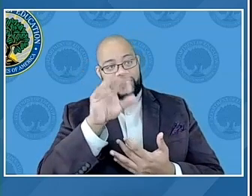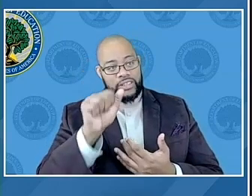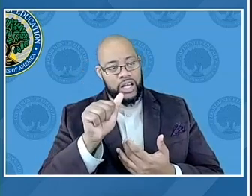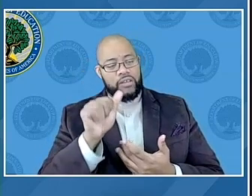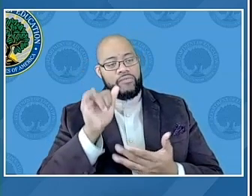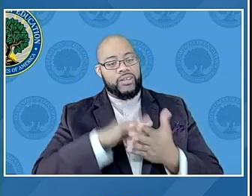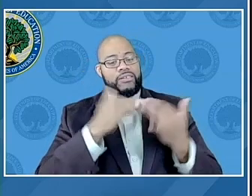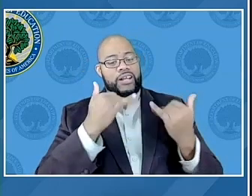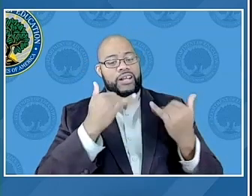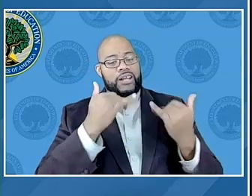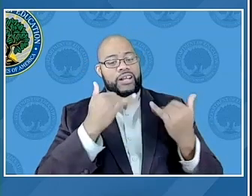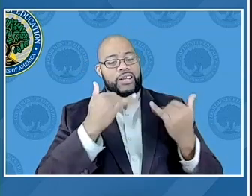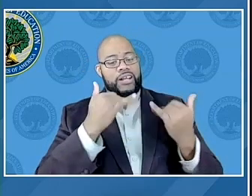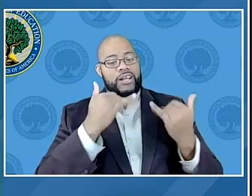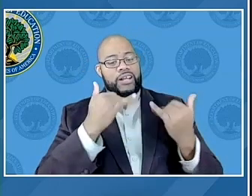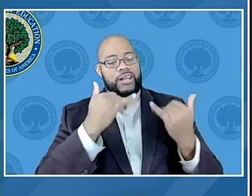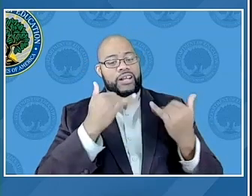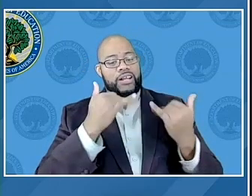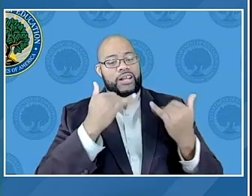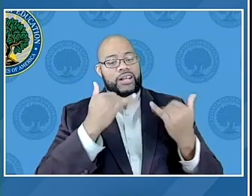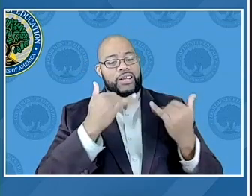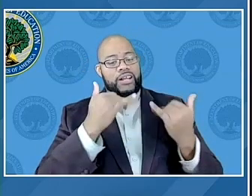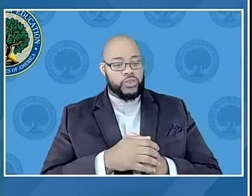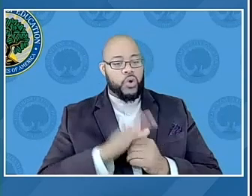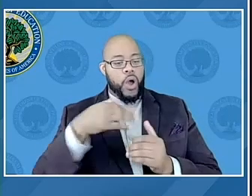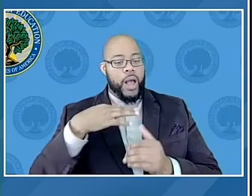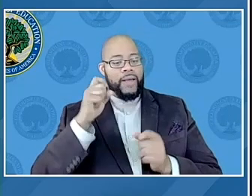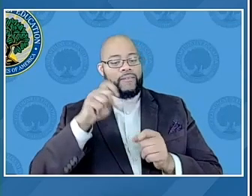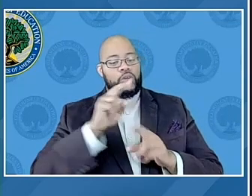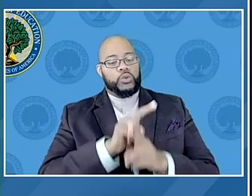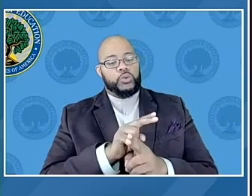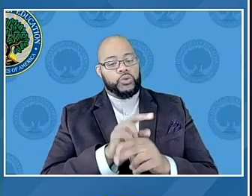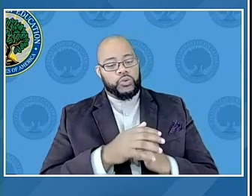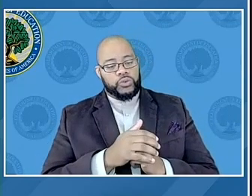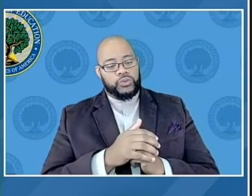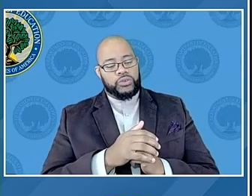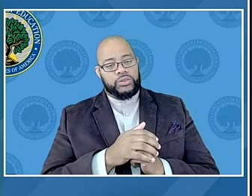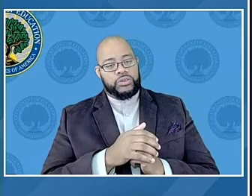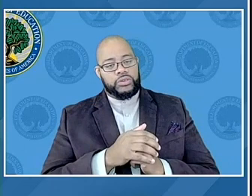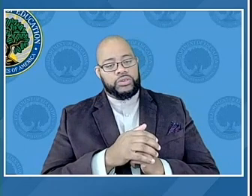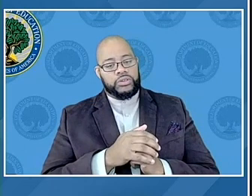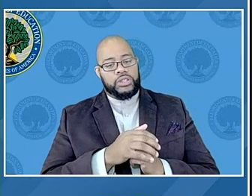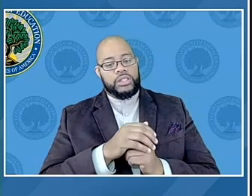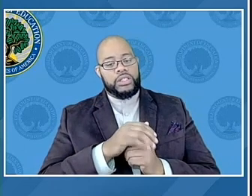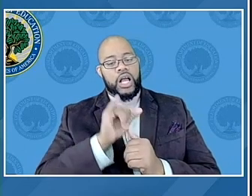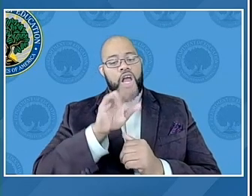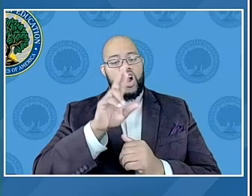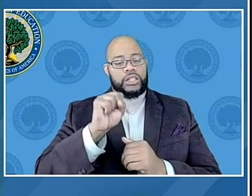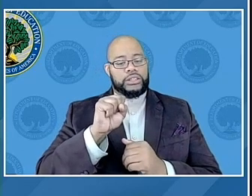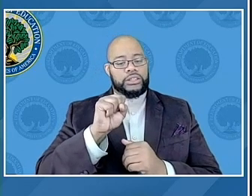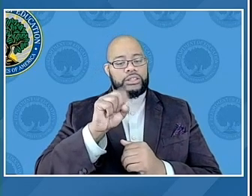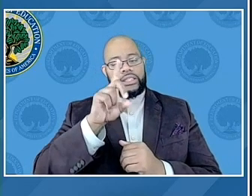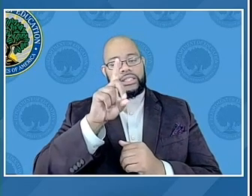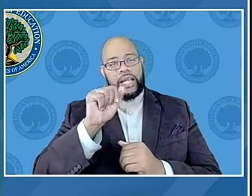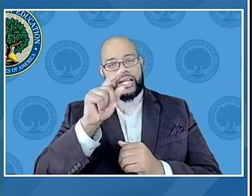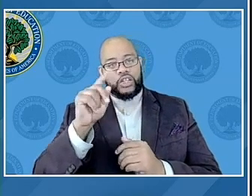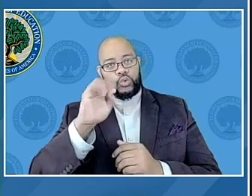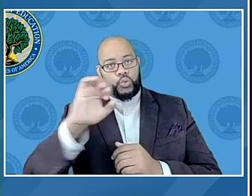the future act, all applicants have to use the IRS data tool to import their income